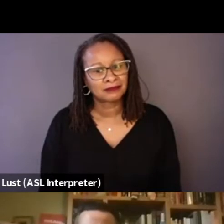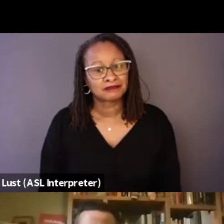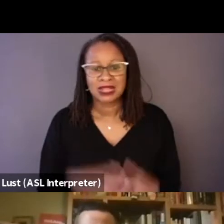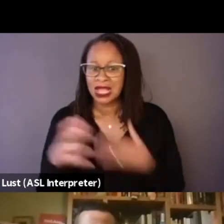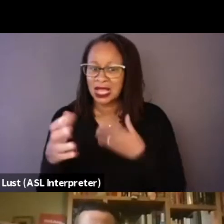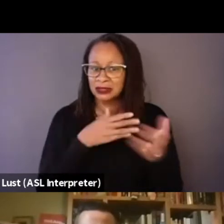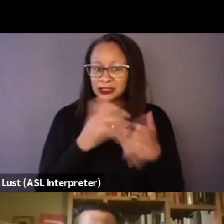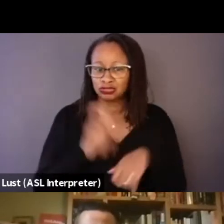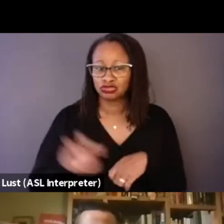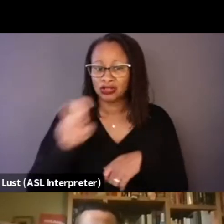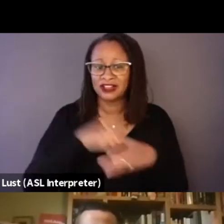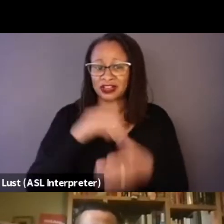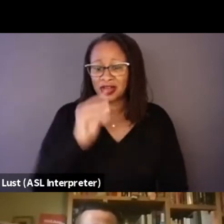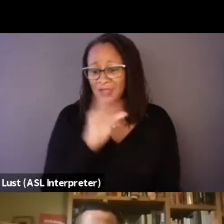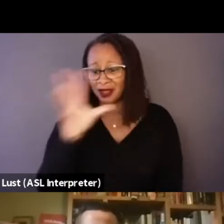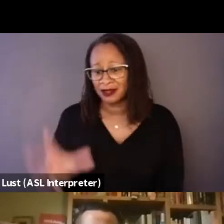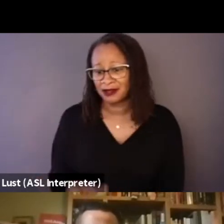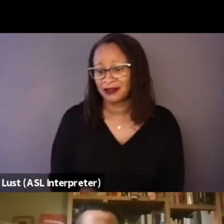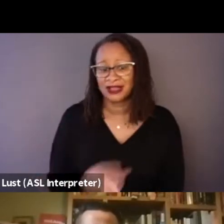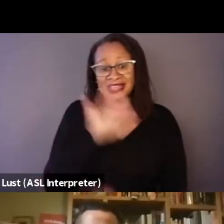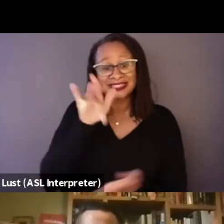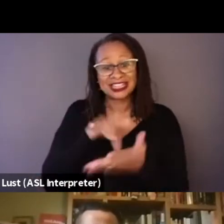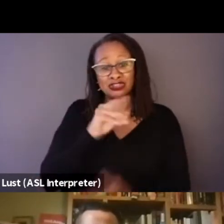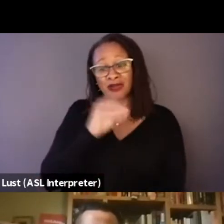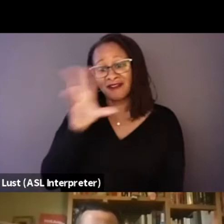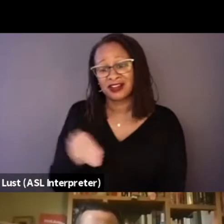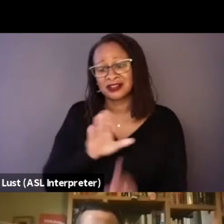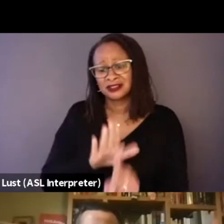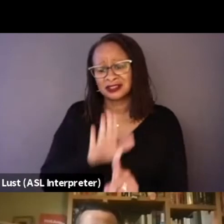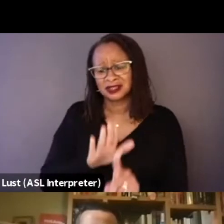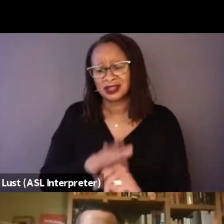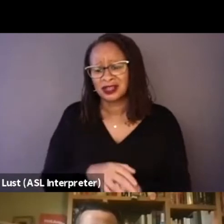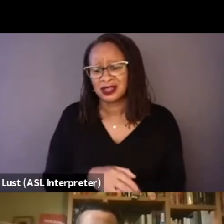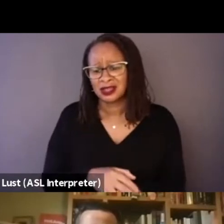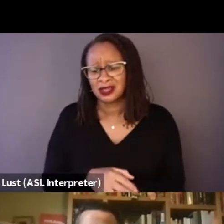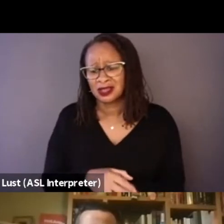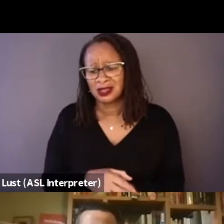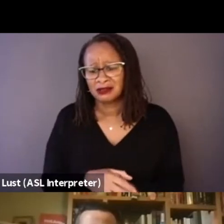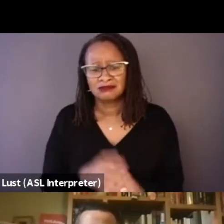shooting in Central Africa is... (microphone feedback) (quietly) Oh, I don't know how to mute my sound...